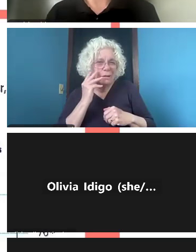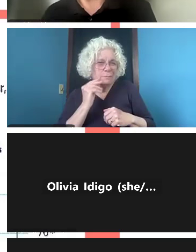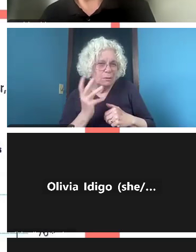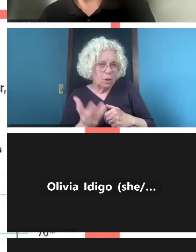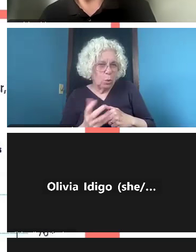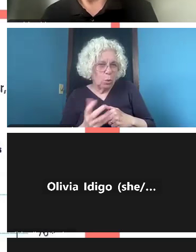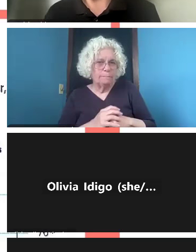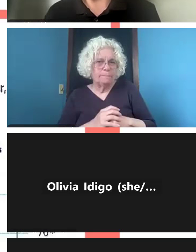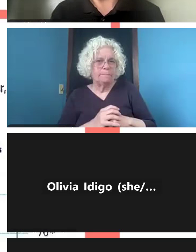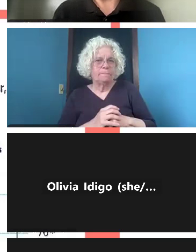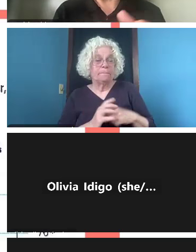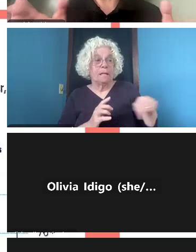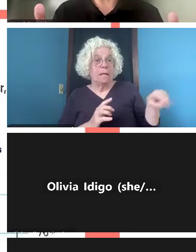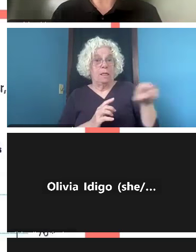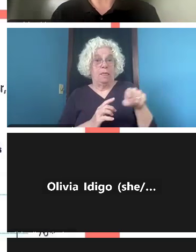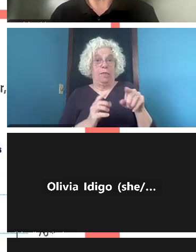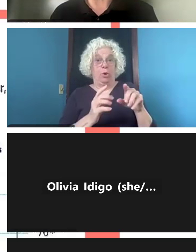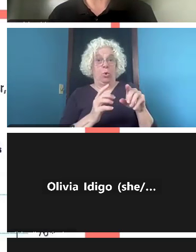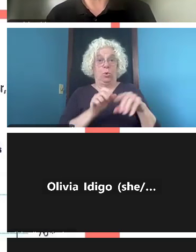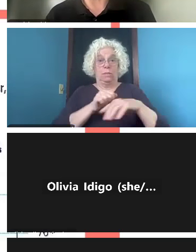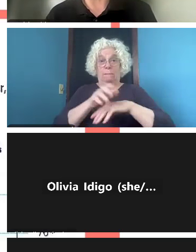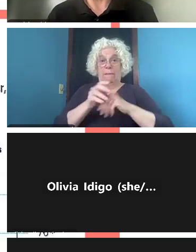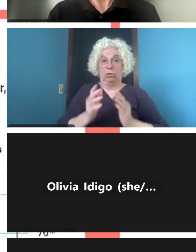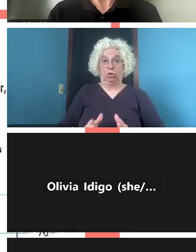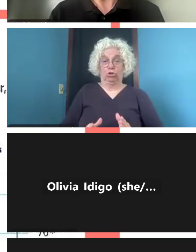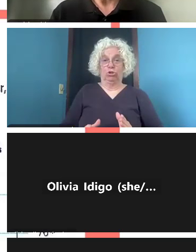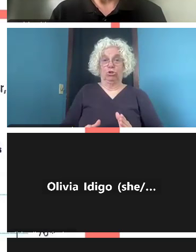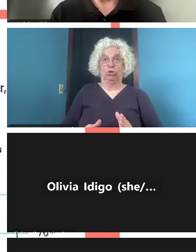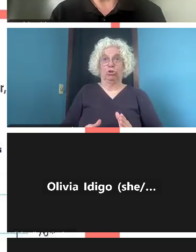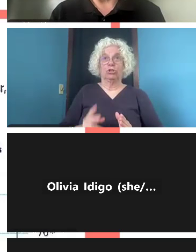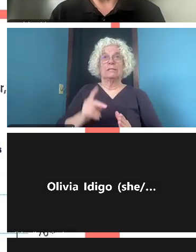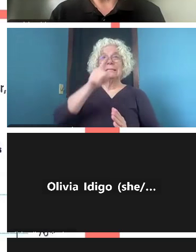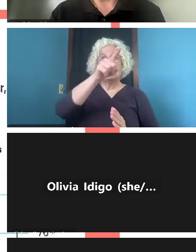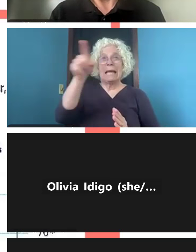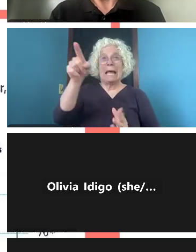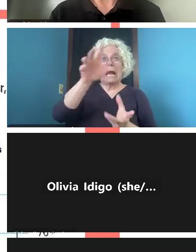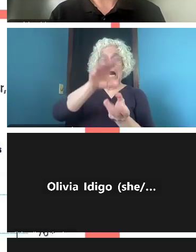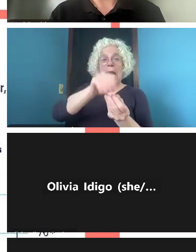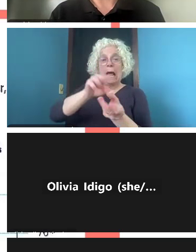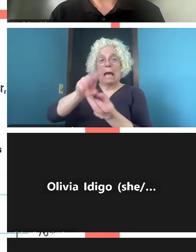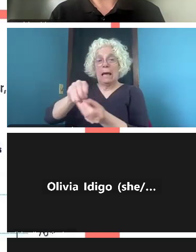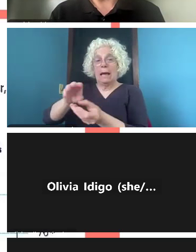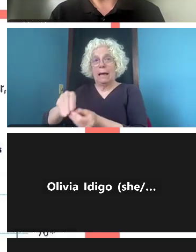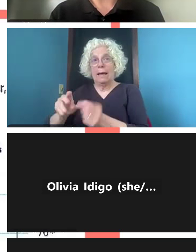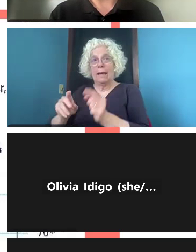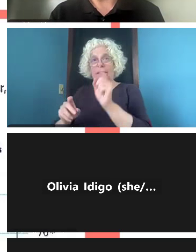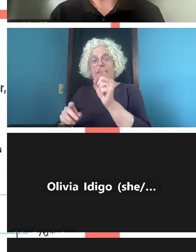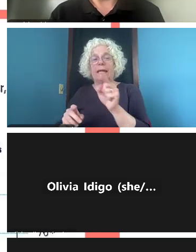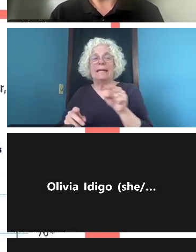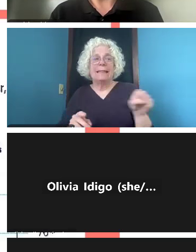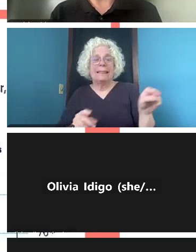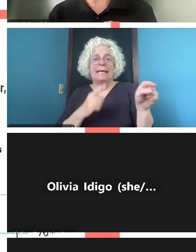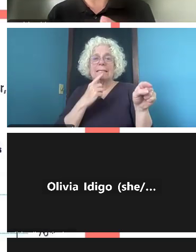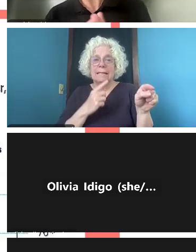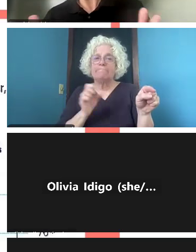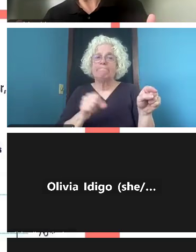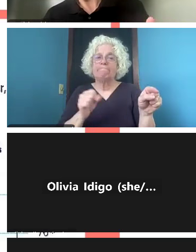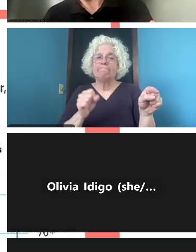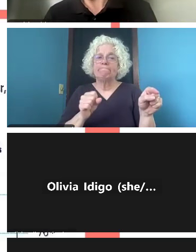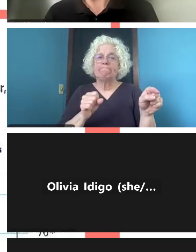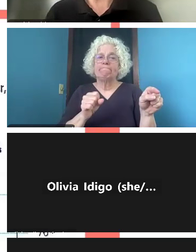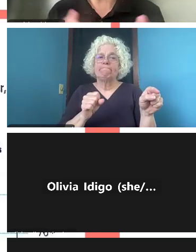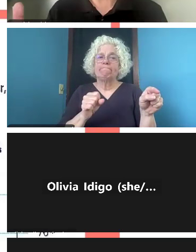Our trusted messengers, and you'll see this in aggregate here, by and large have told us that they can recognize